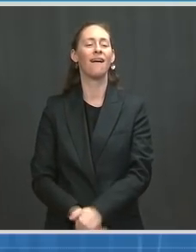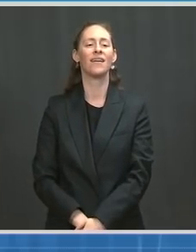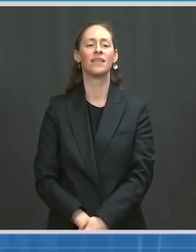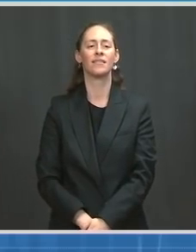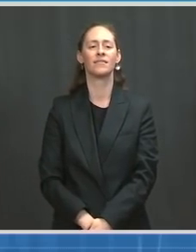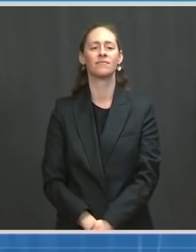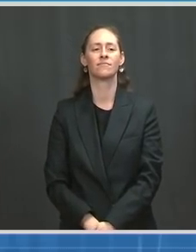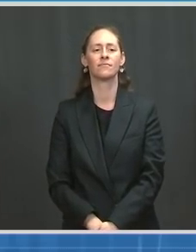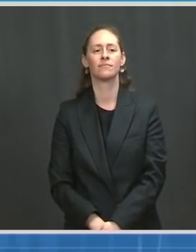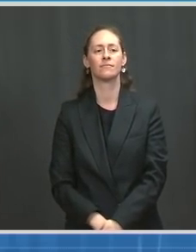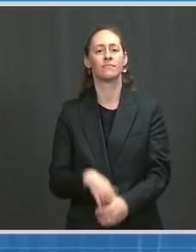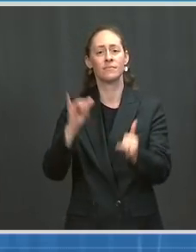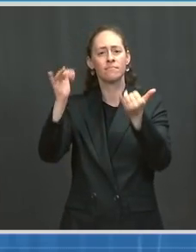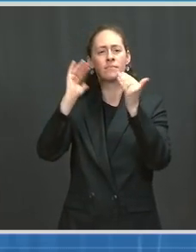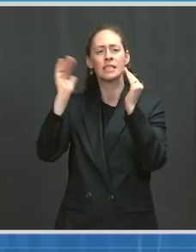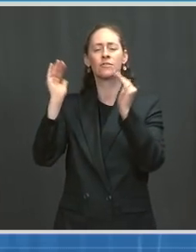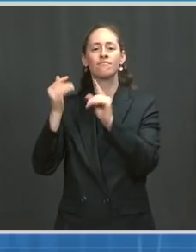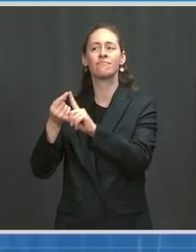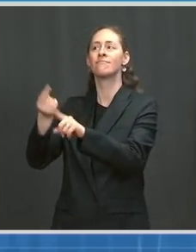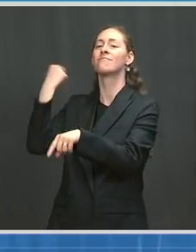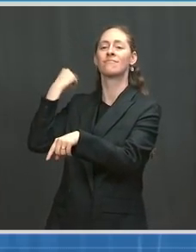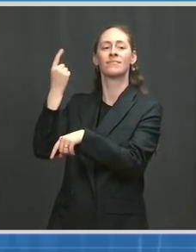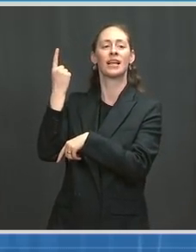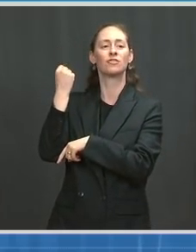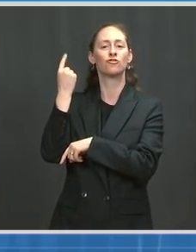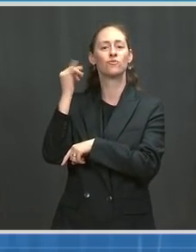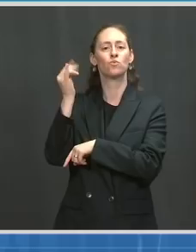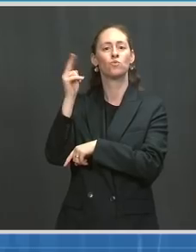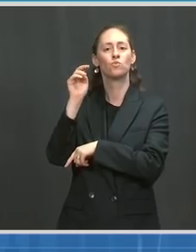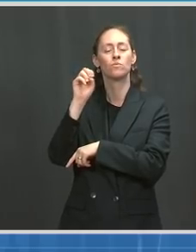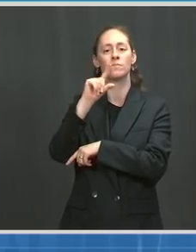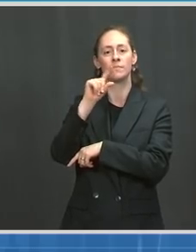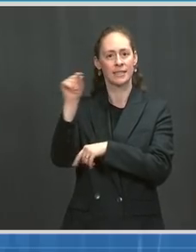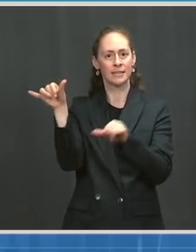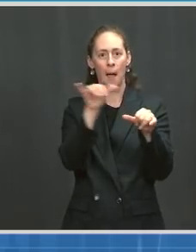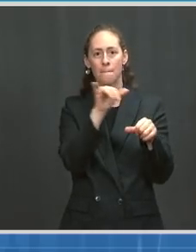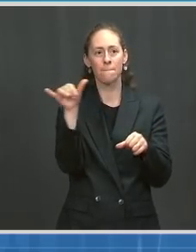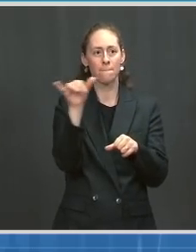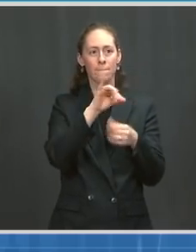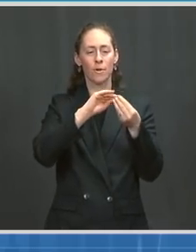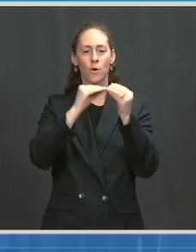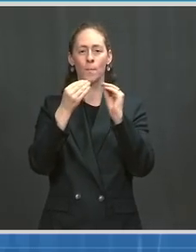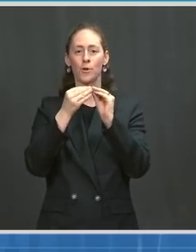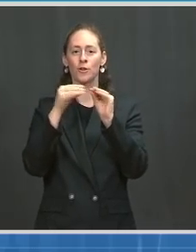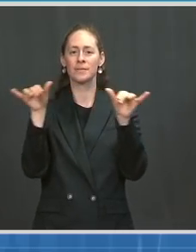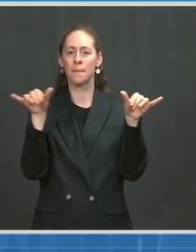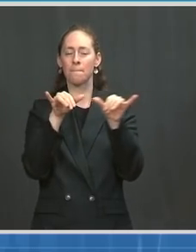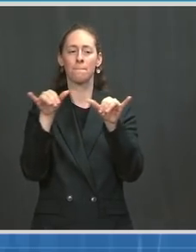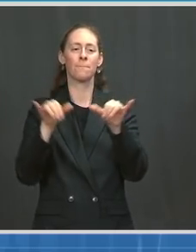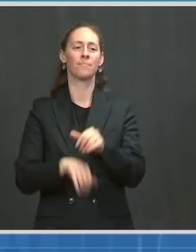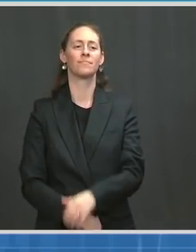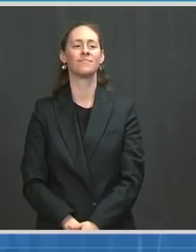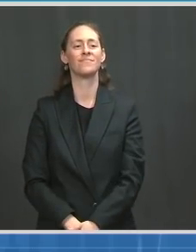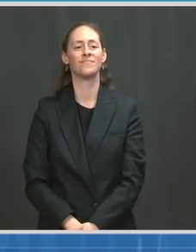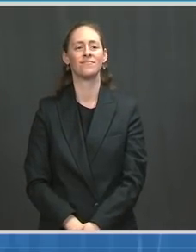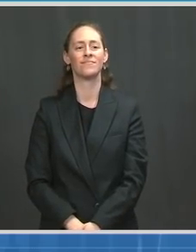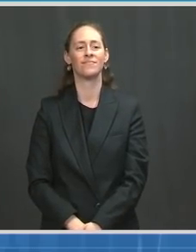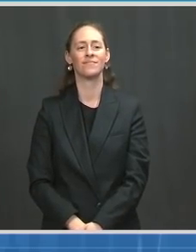The seven-day average of hospital admissions is slightly over 3,400, a decrease of almost 15 percent from the previous seven-day period